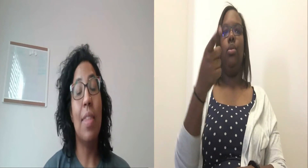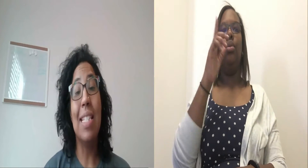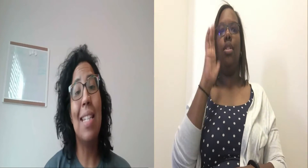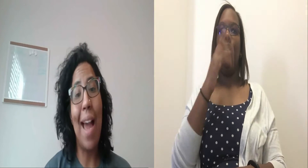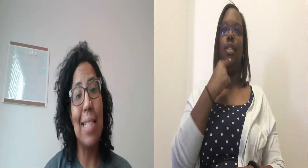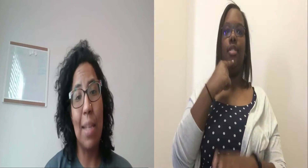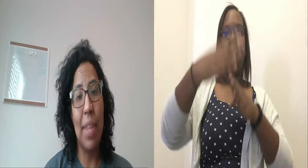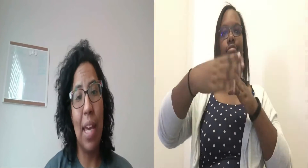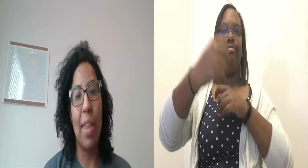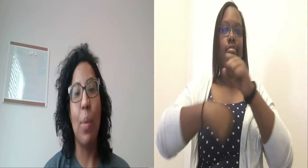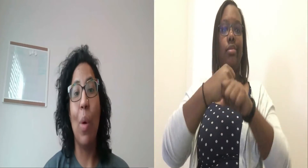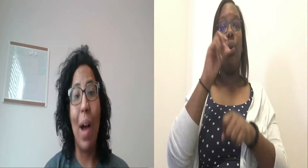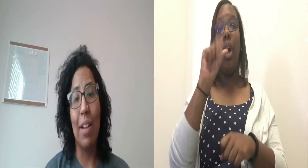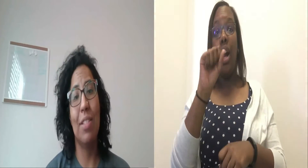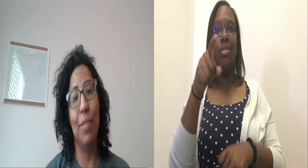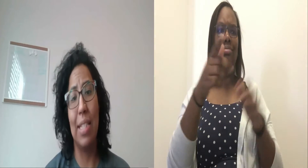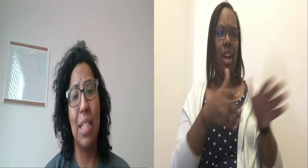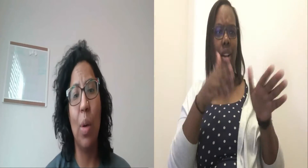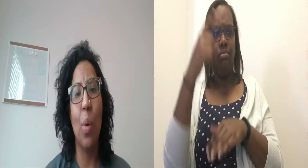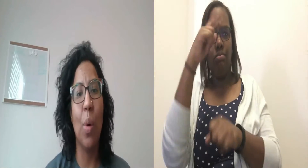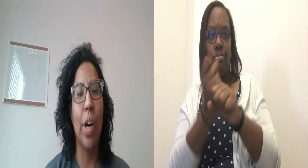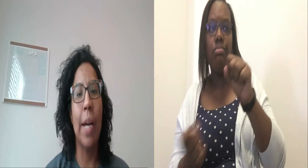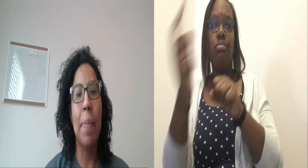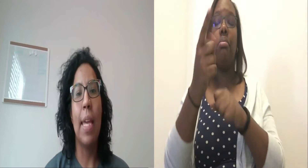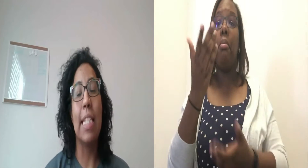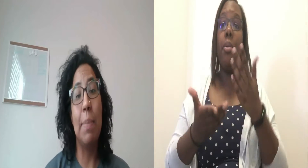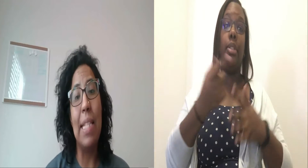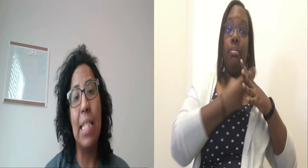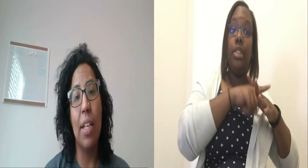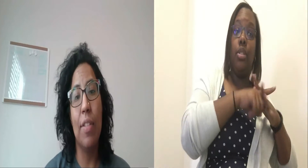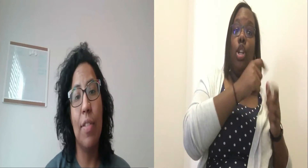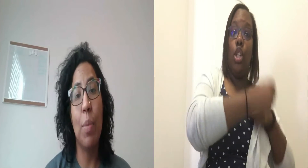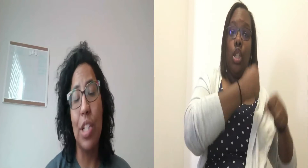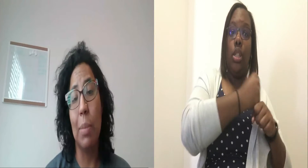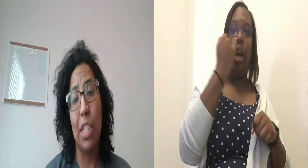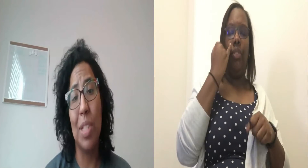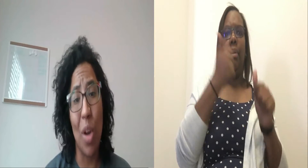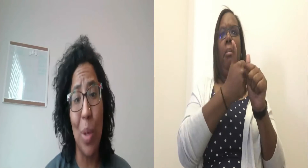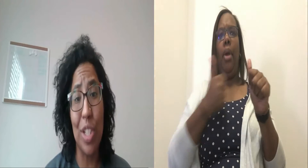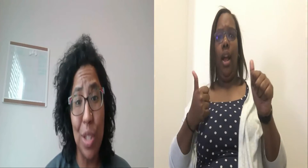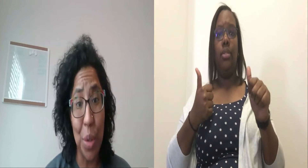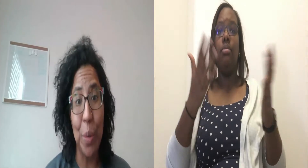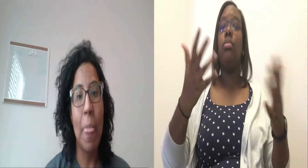this is not something that requires fancy or expensive project management software to do